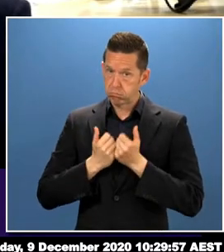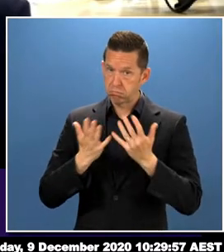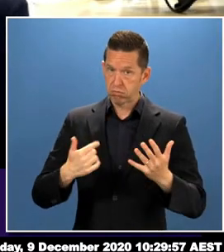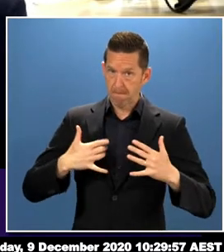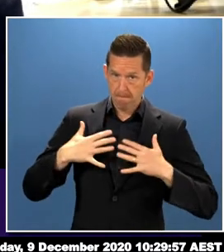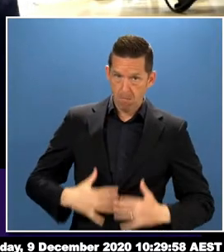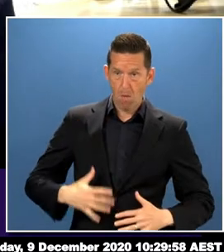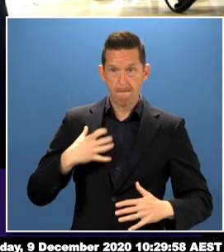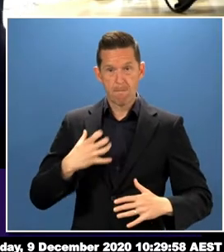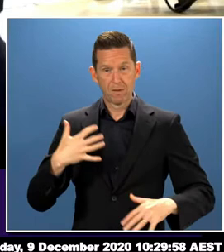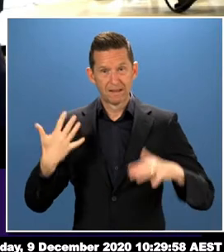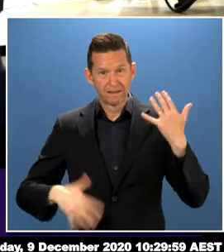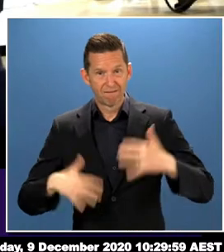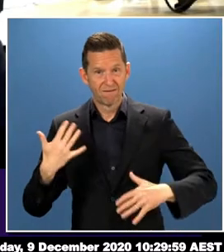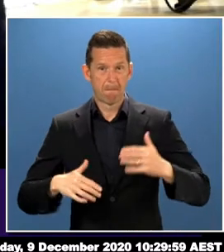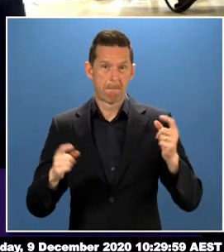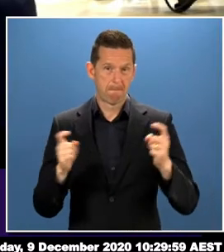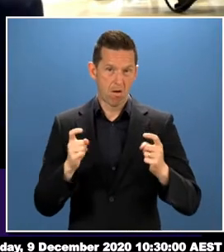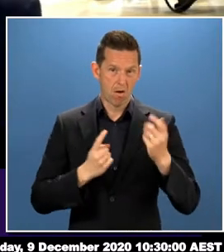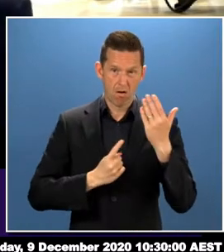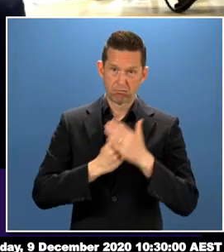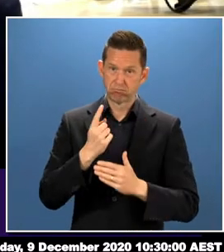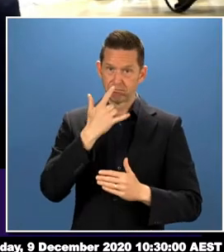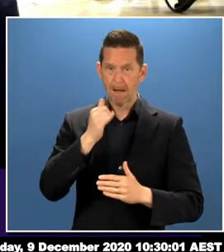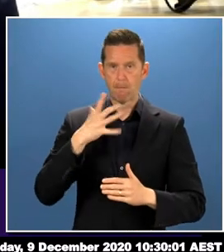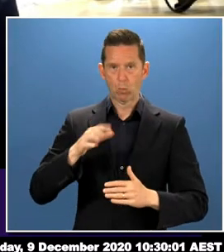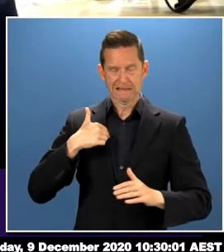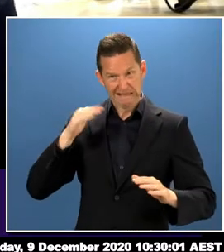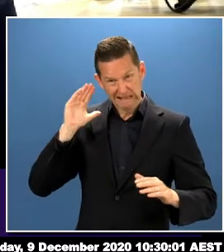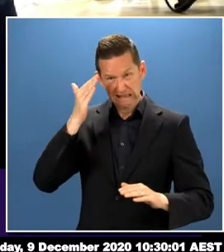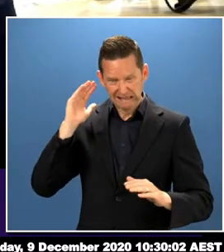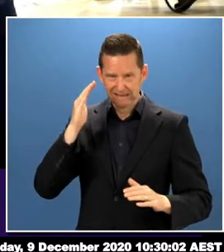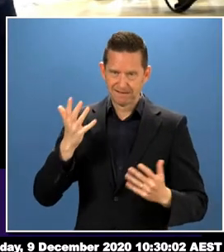pain than I otherwise should have been able to.